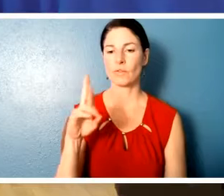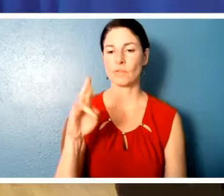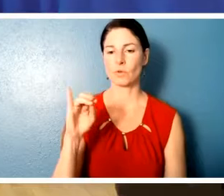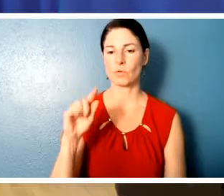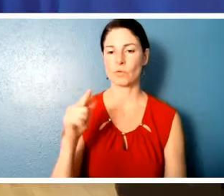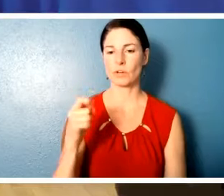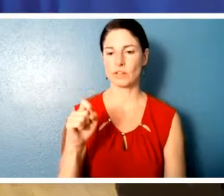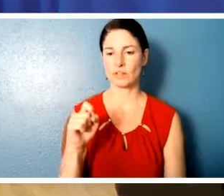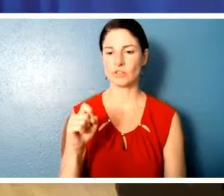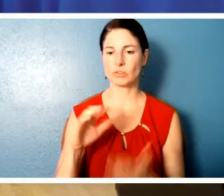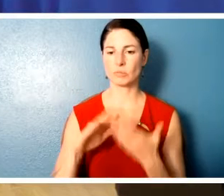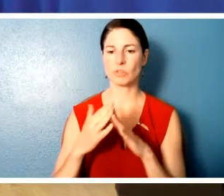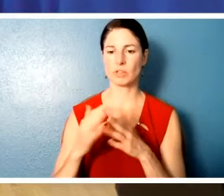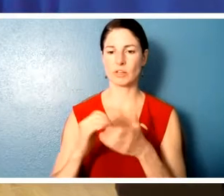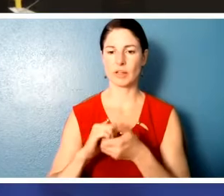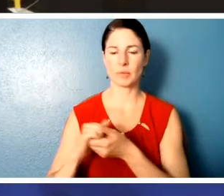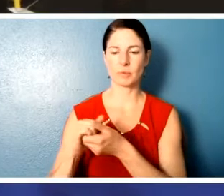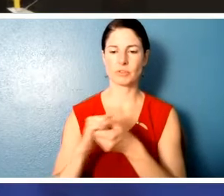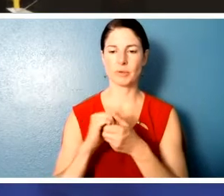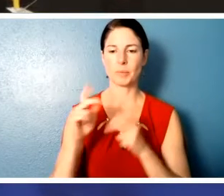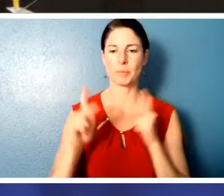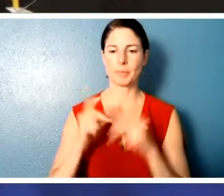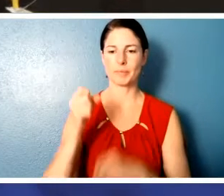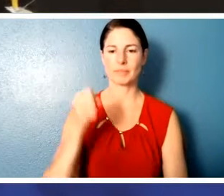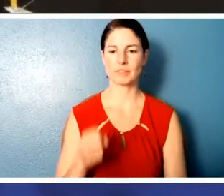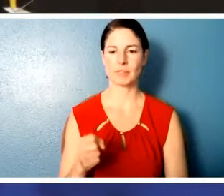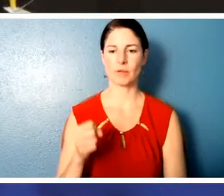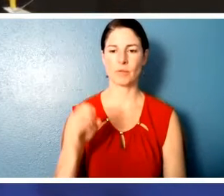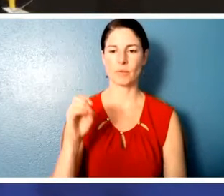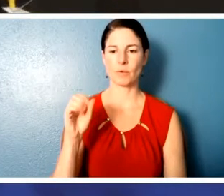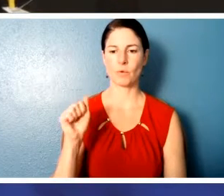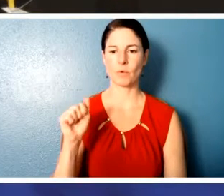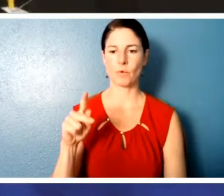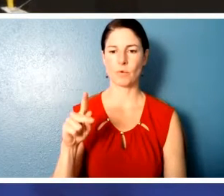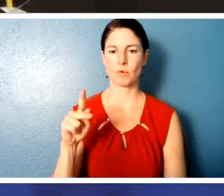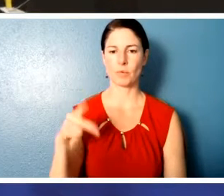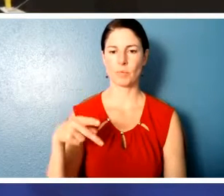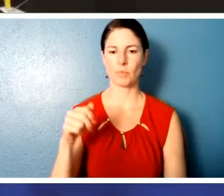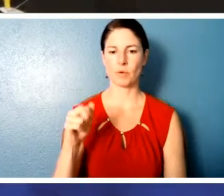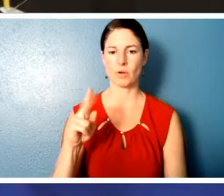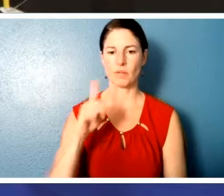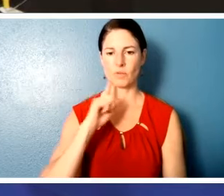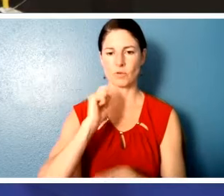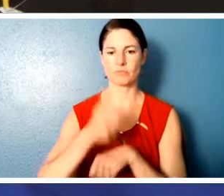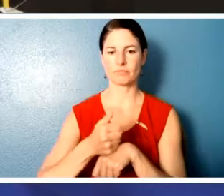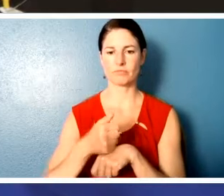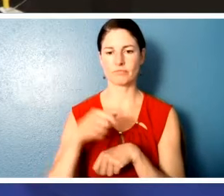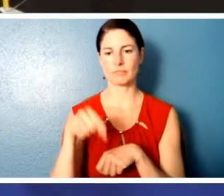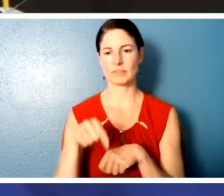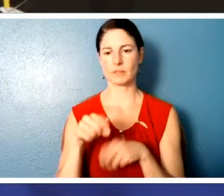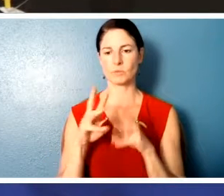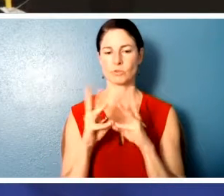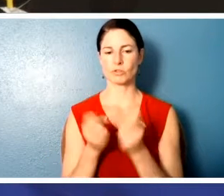SacGov: The resonance of South park for hosting tonight's workshop and for you Courtney and Doug for being here to.